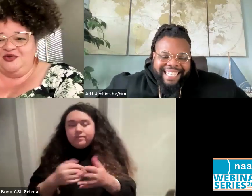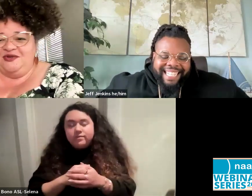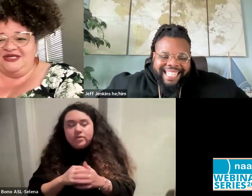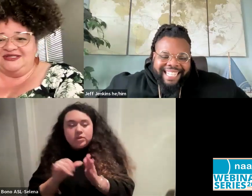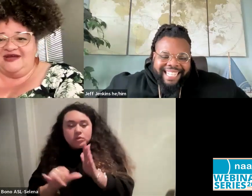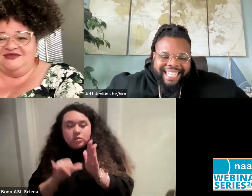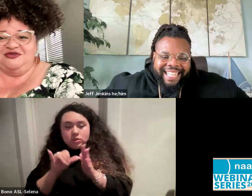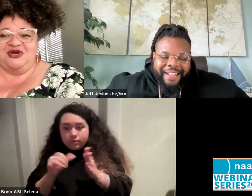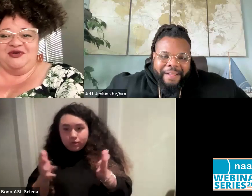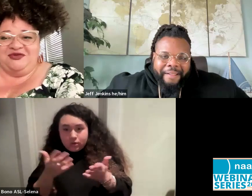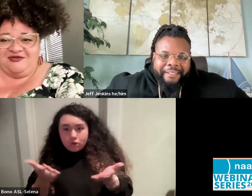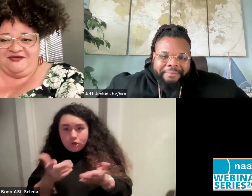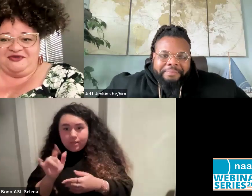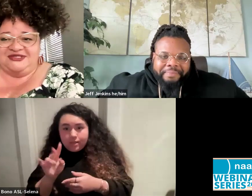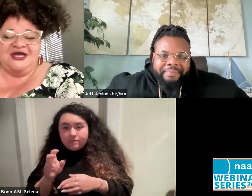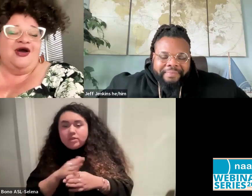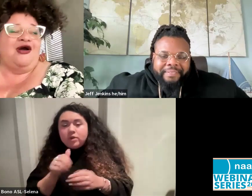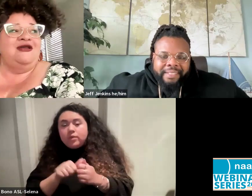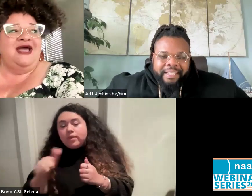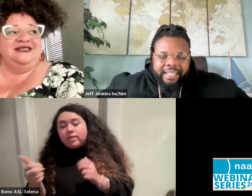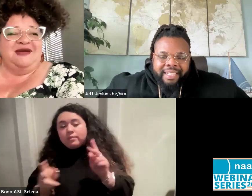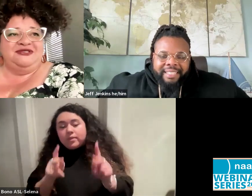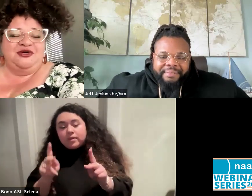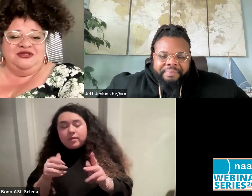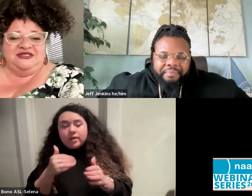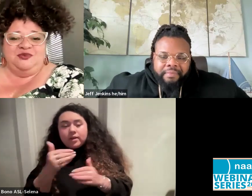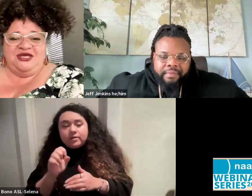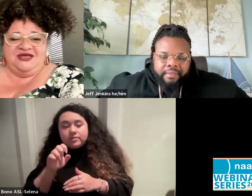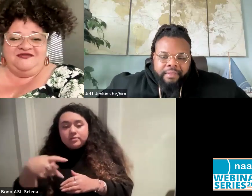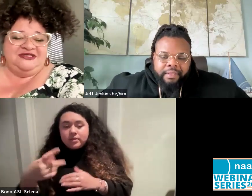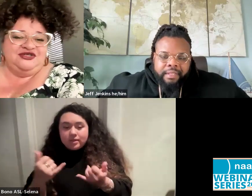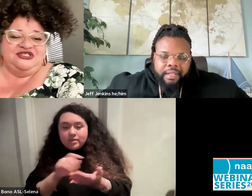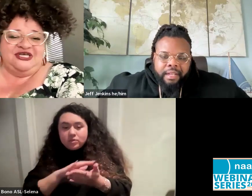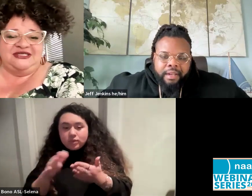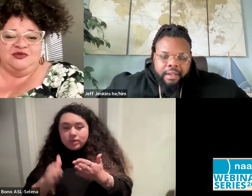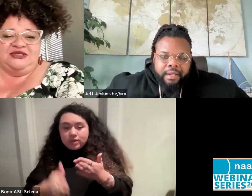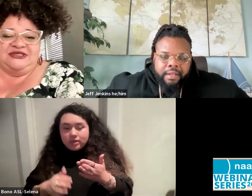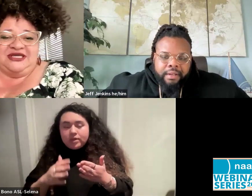who are here with us live to share it with other folks. Our next episode this weekend features Jessica Wilson